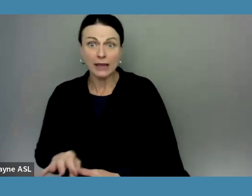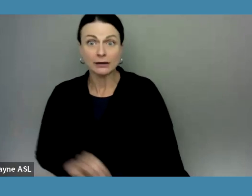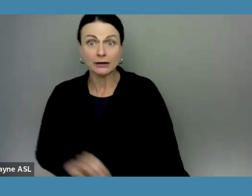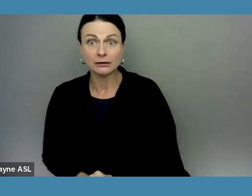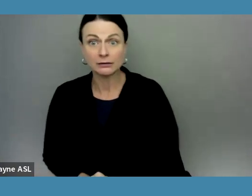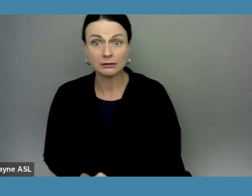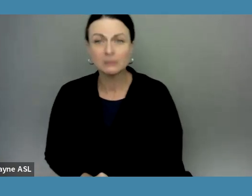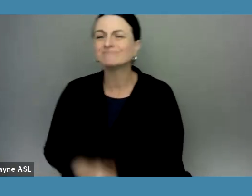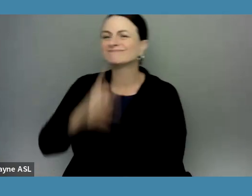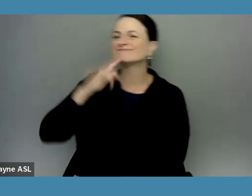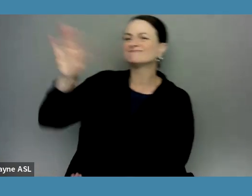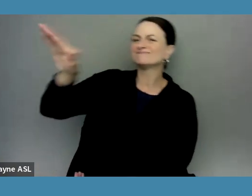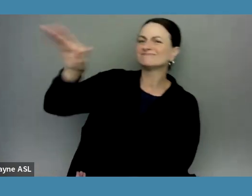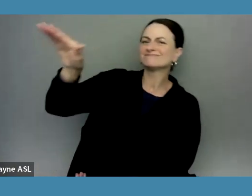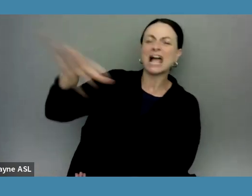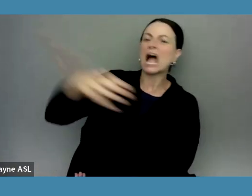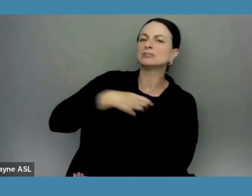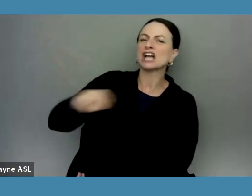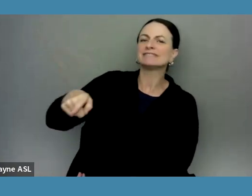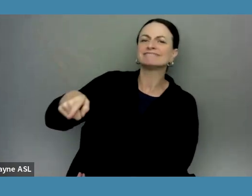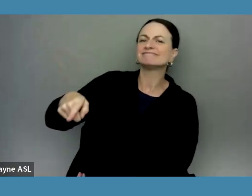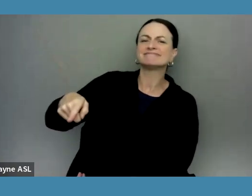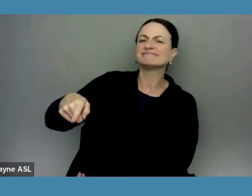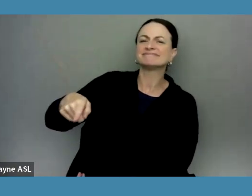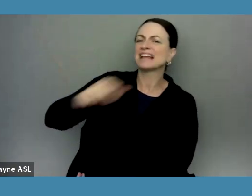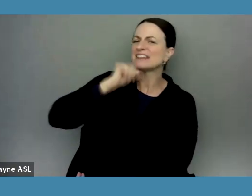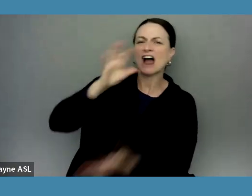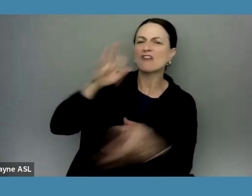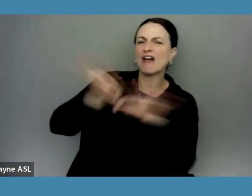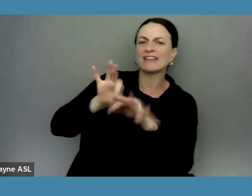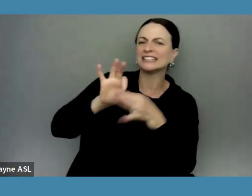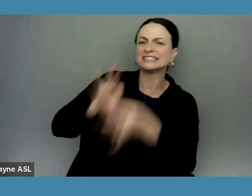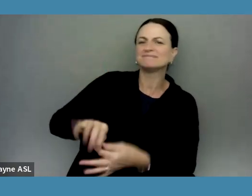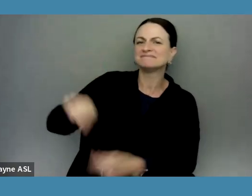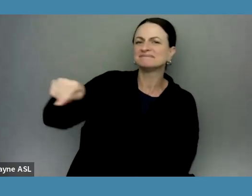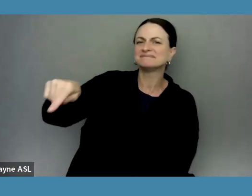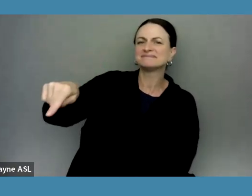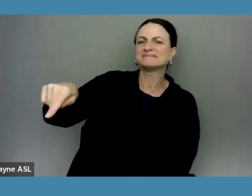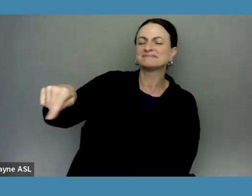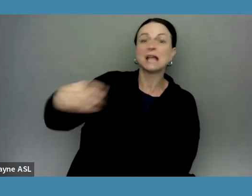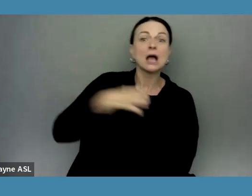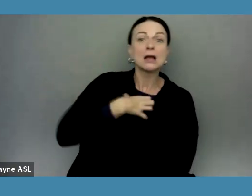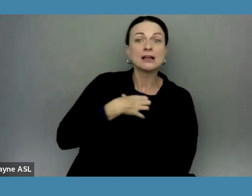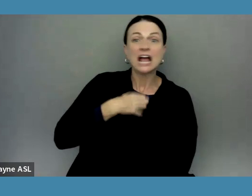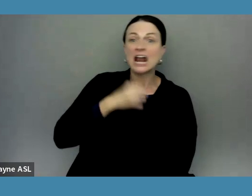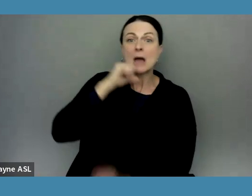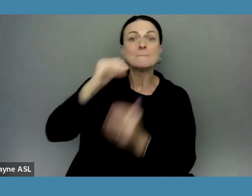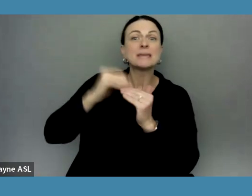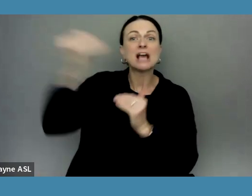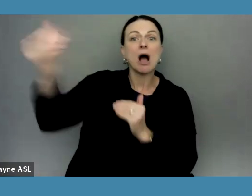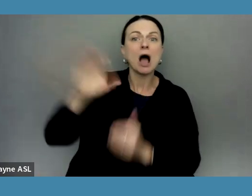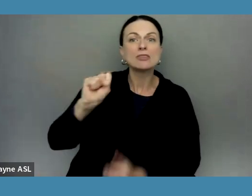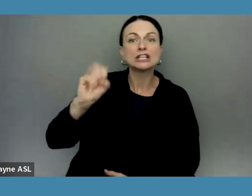then you could object to the question. Objection, relevance, objection, beyond the scope of direct,